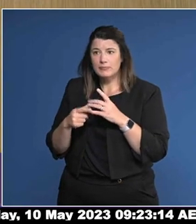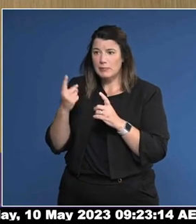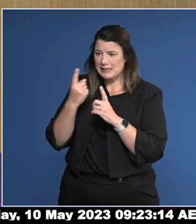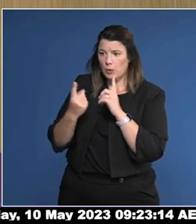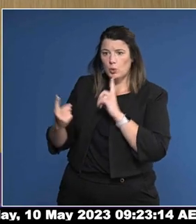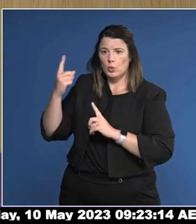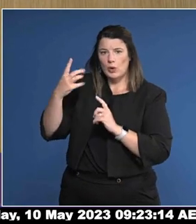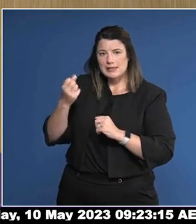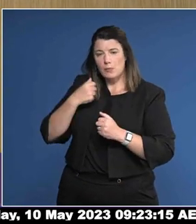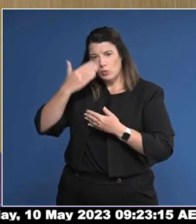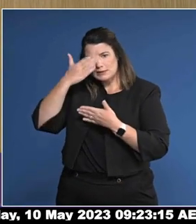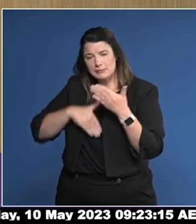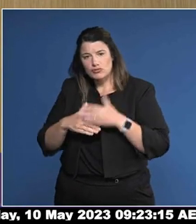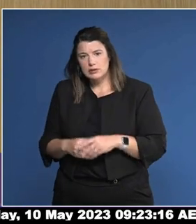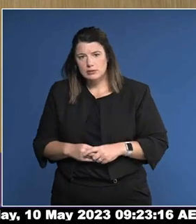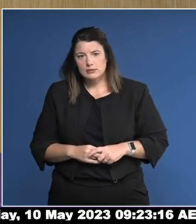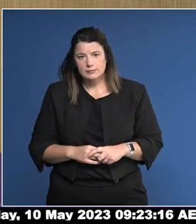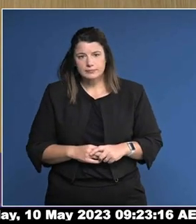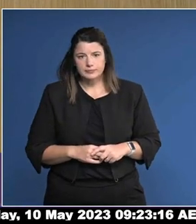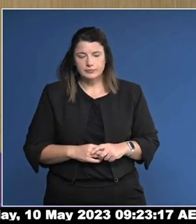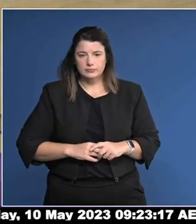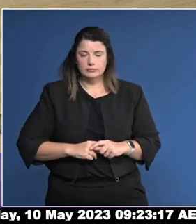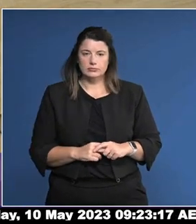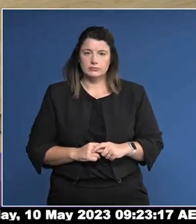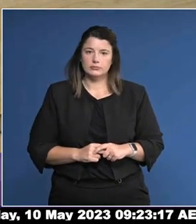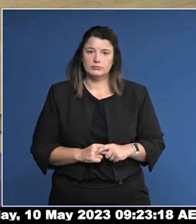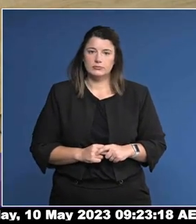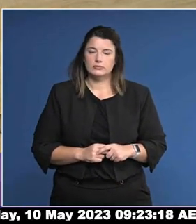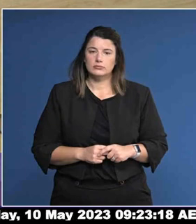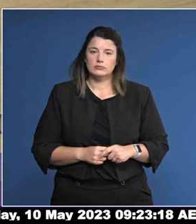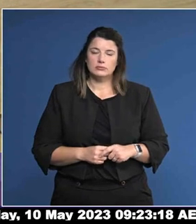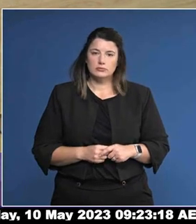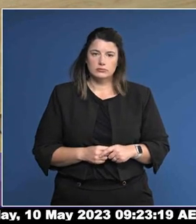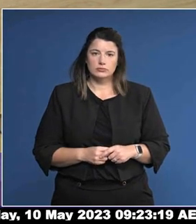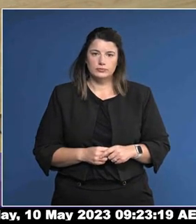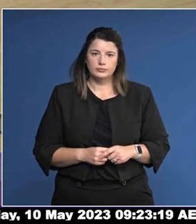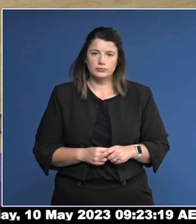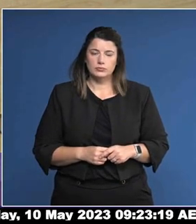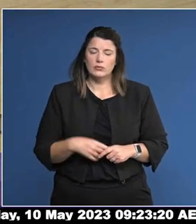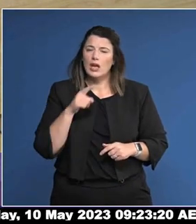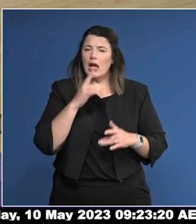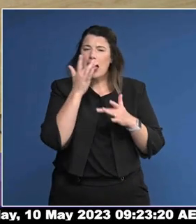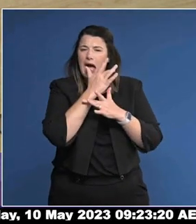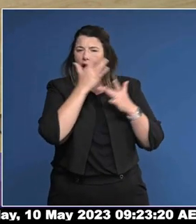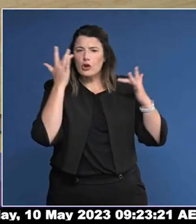Did the initiatives in relation to addressing unconscious bias in training come in in recent times?